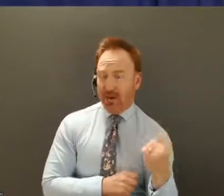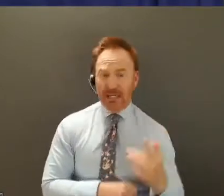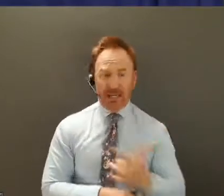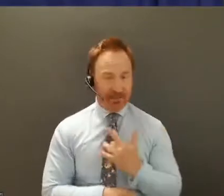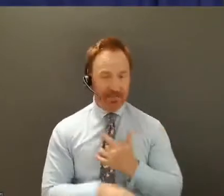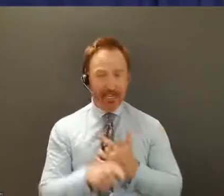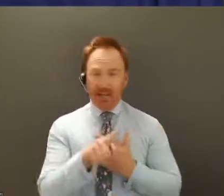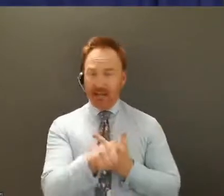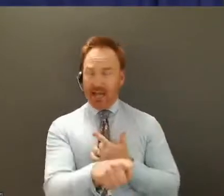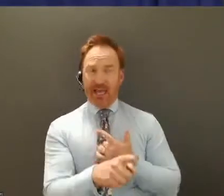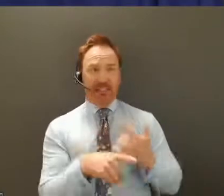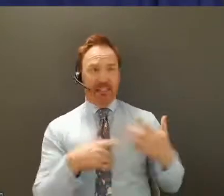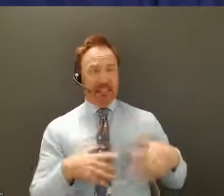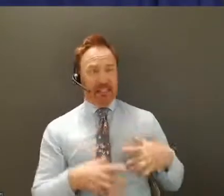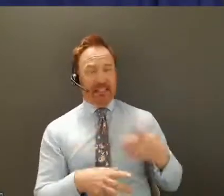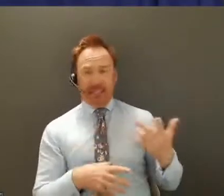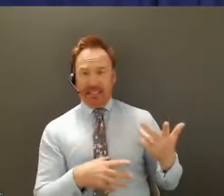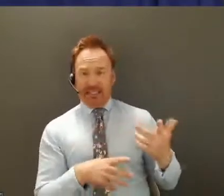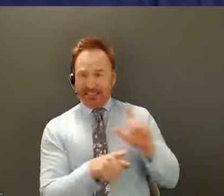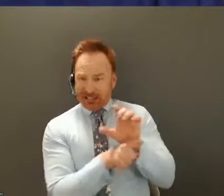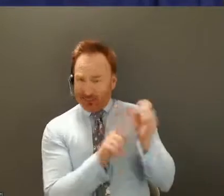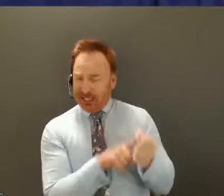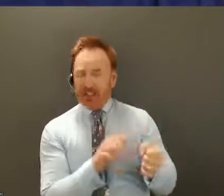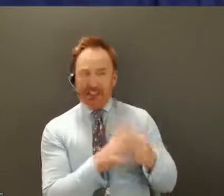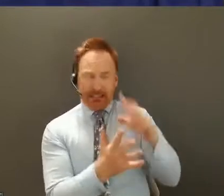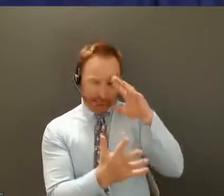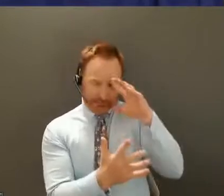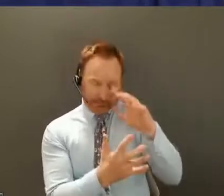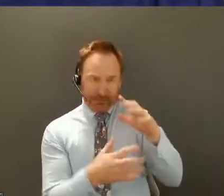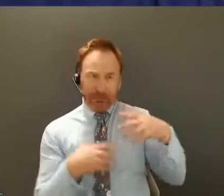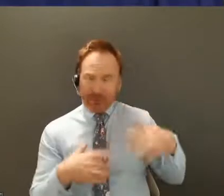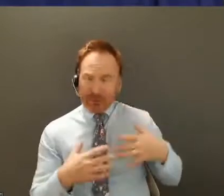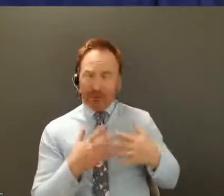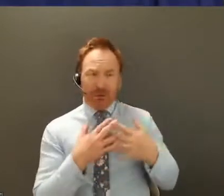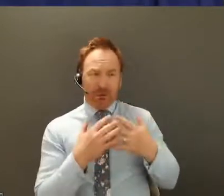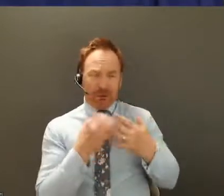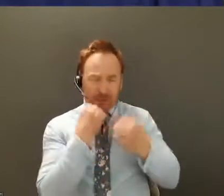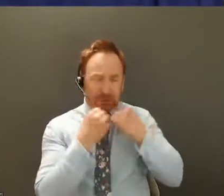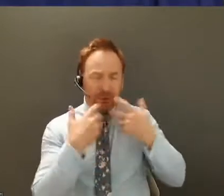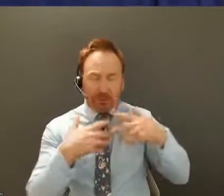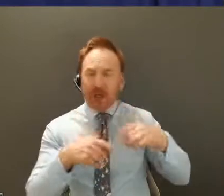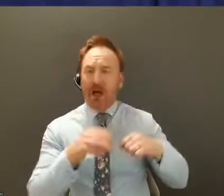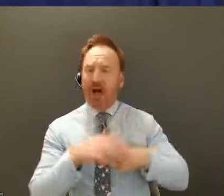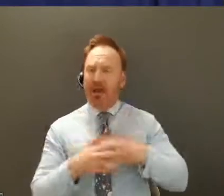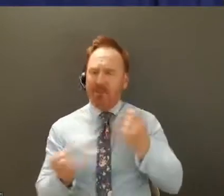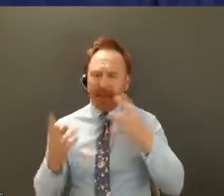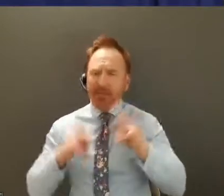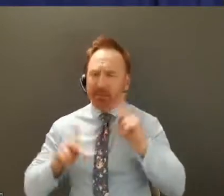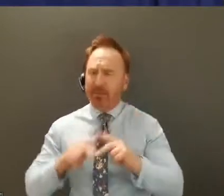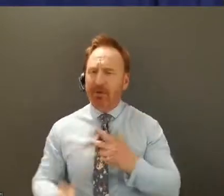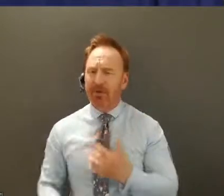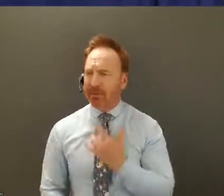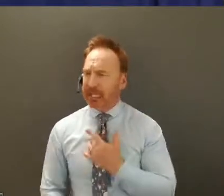COVID-19 test which was disappointing news but it was important to protect health and